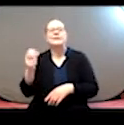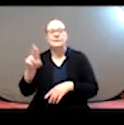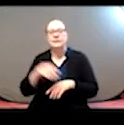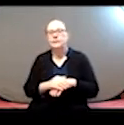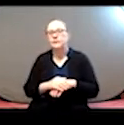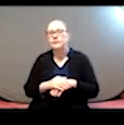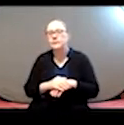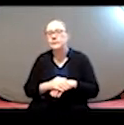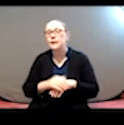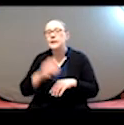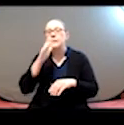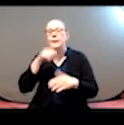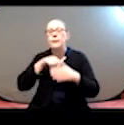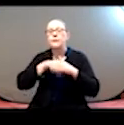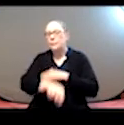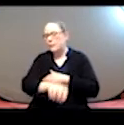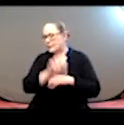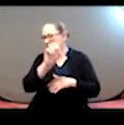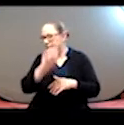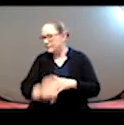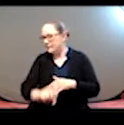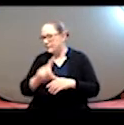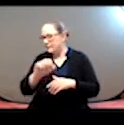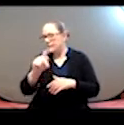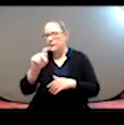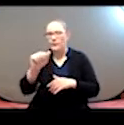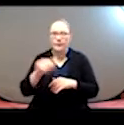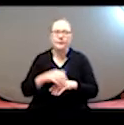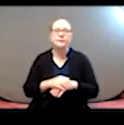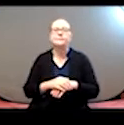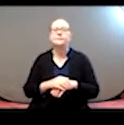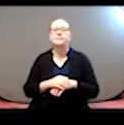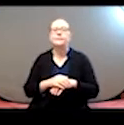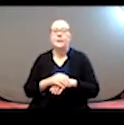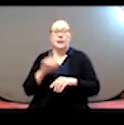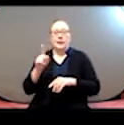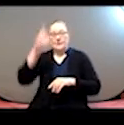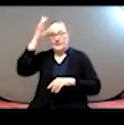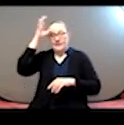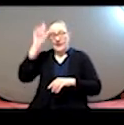South Dakota and his dad was first generation from England. So that's why we had the last name Warren